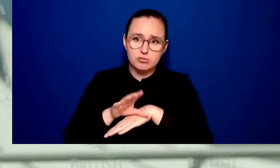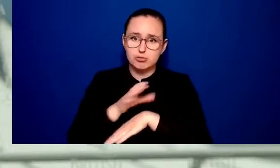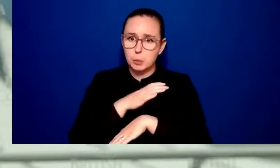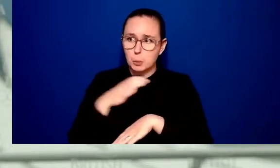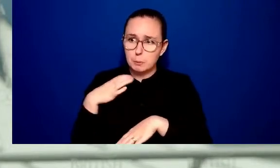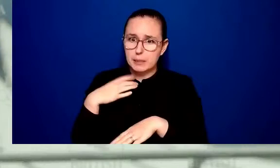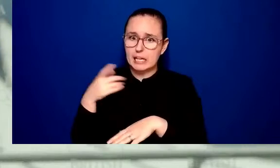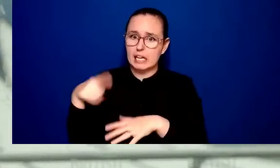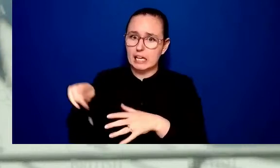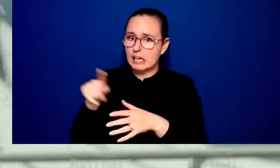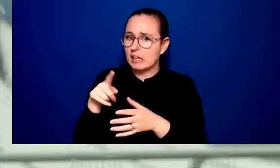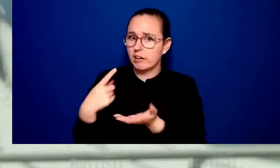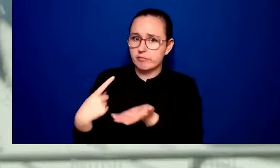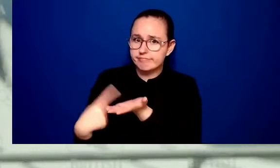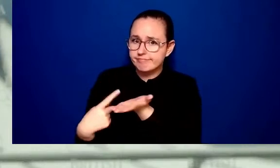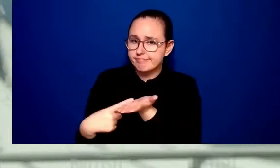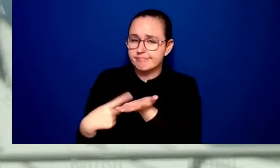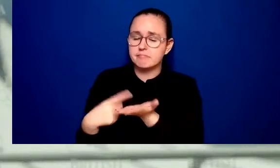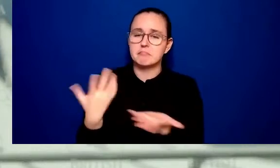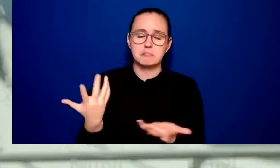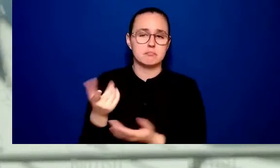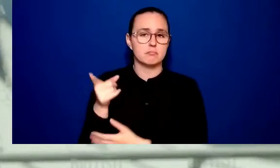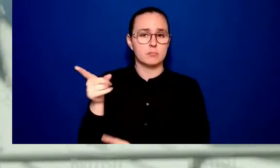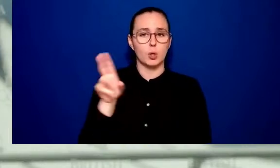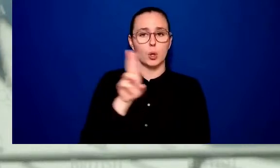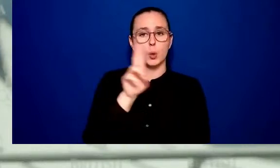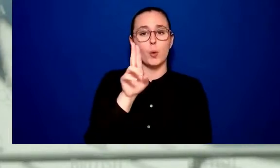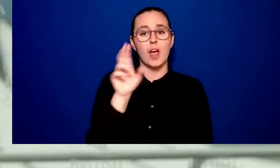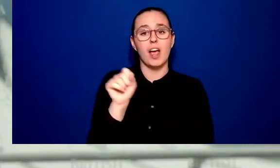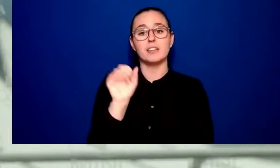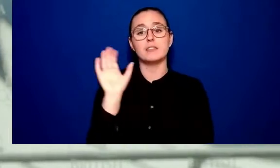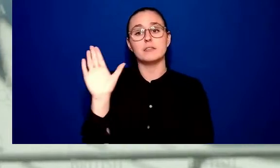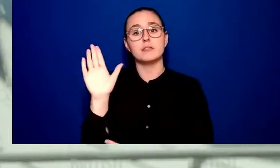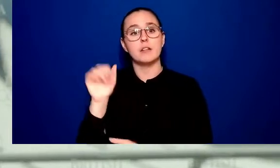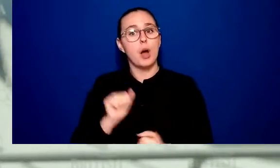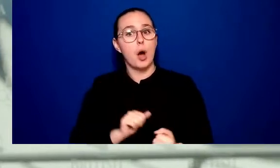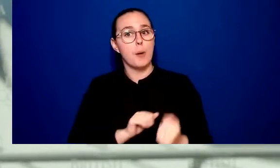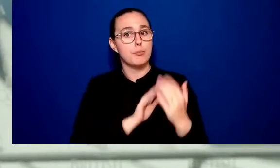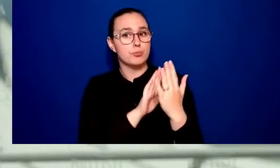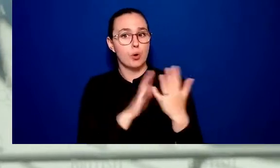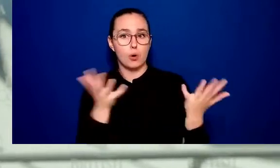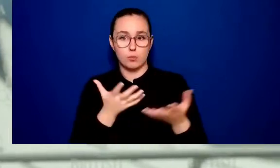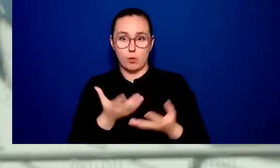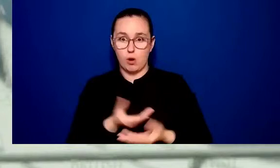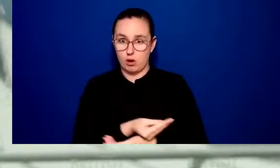structured approach to how they were providing immunization in the U. S. And it was really